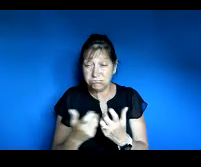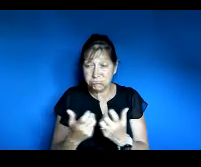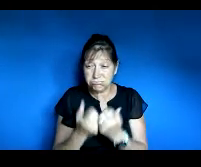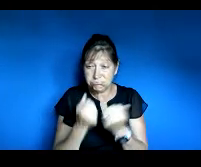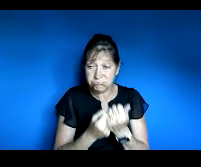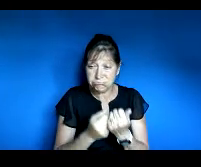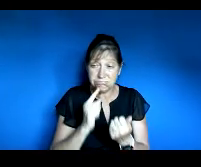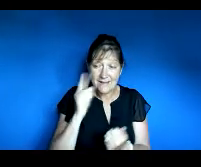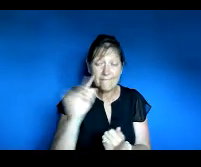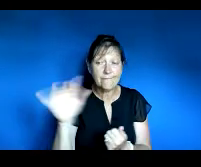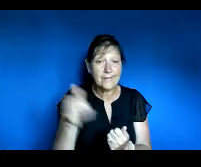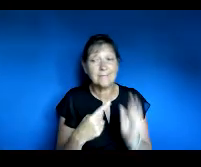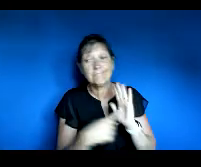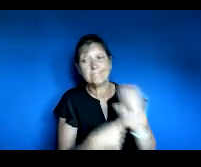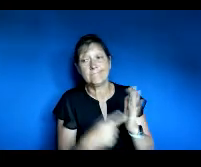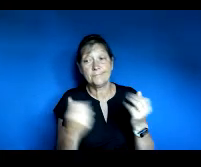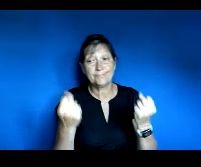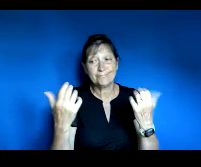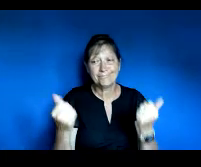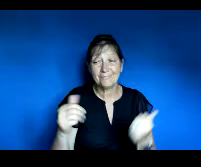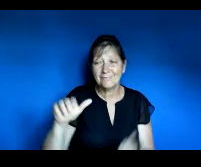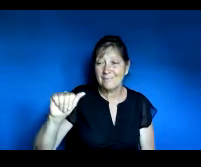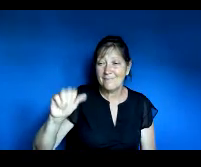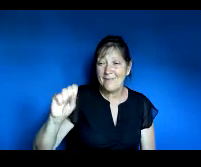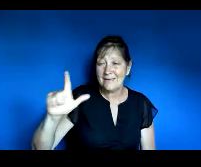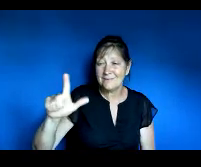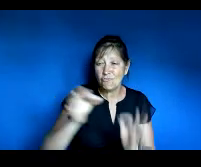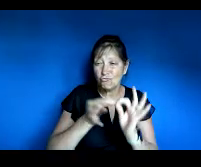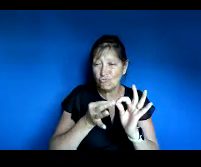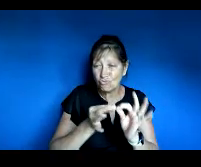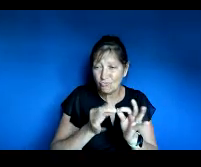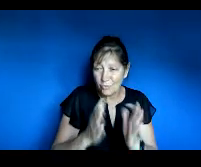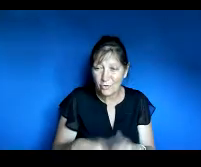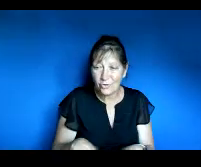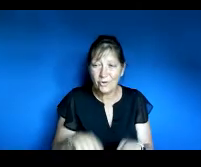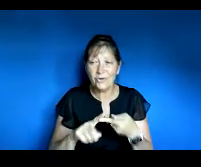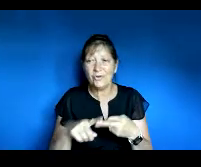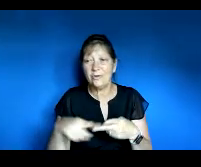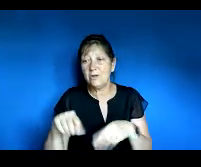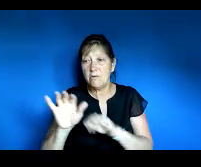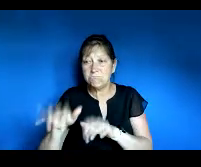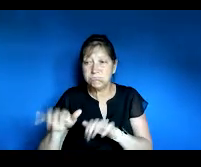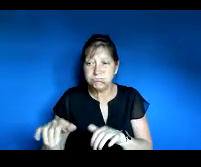like ASL interpreting or CART services, captioning, TypeWell as well,